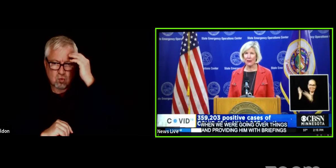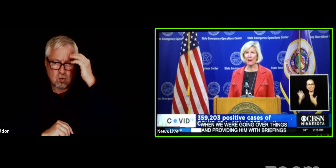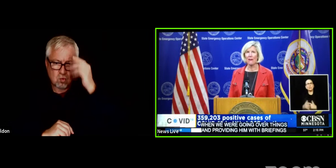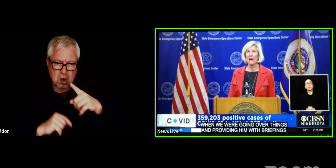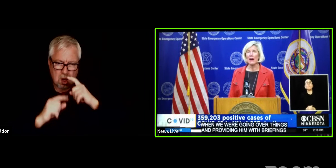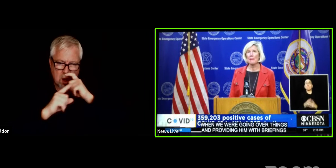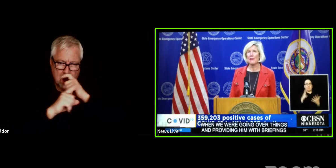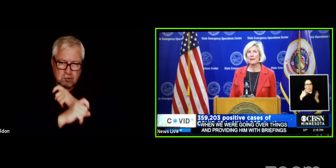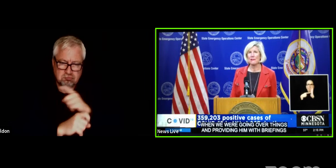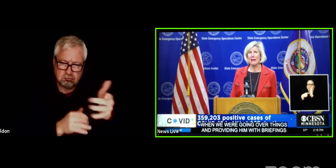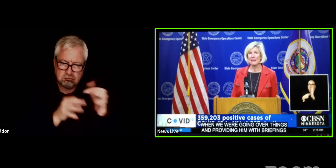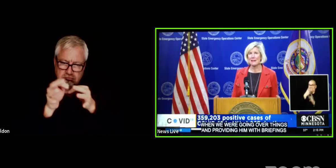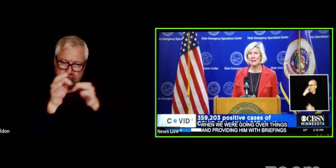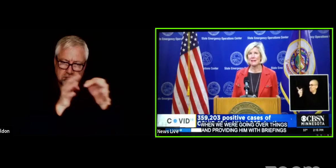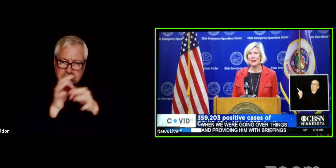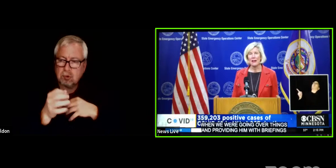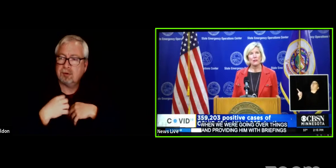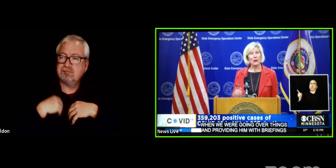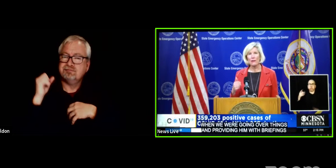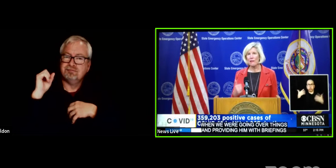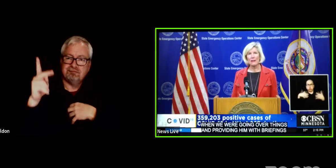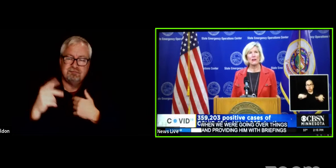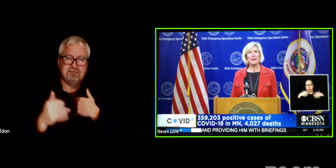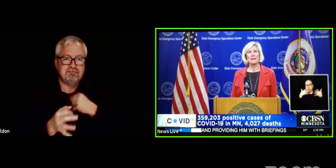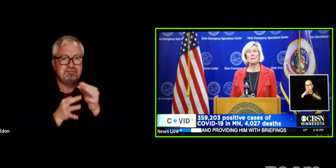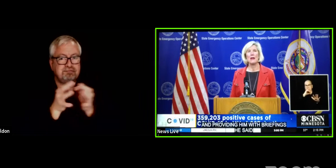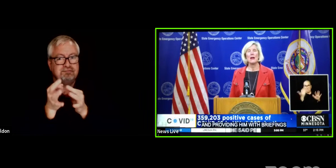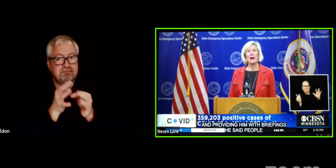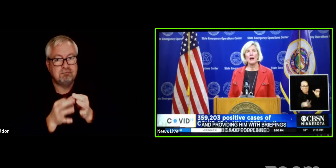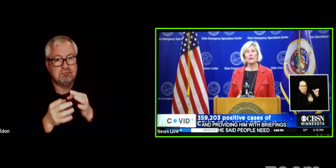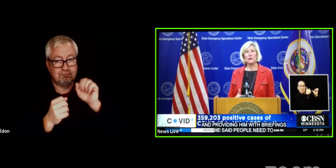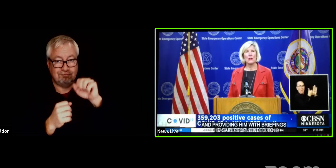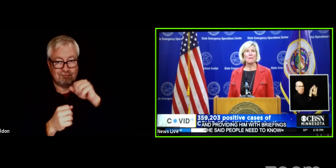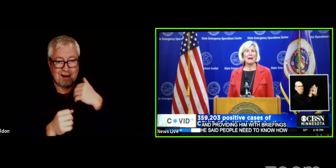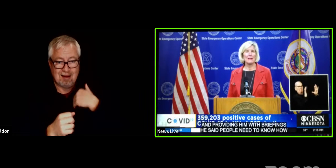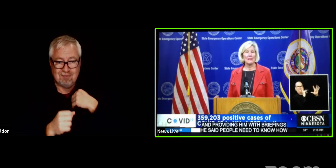ARE ABOUT THESE VACCINES. YOU HEARD PFIZER HAS TO BE STORED AT MINUS